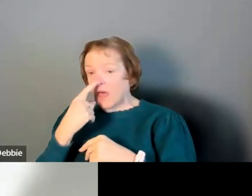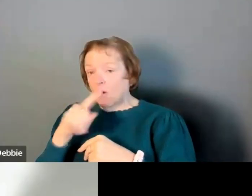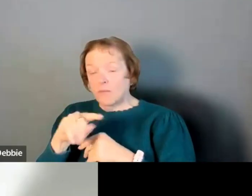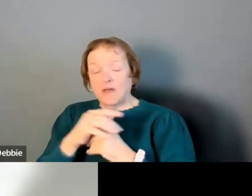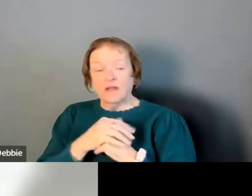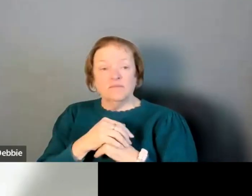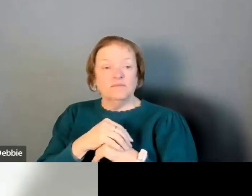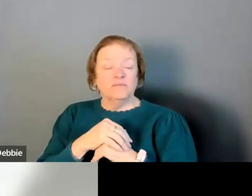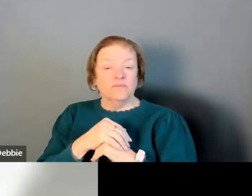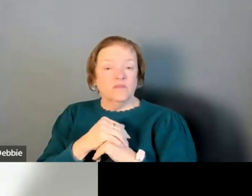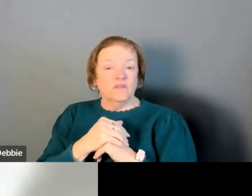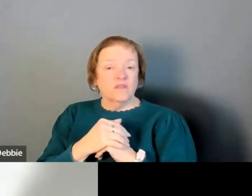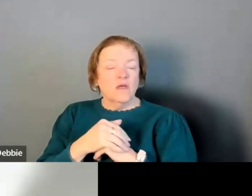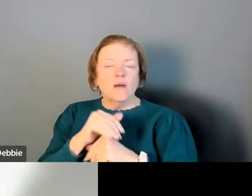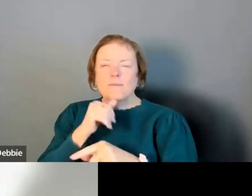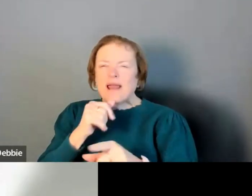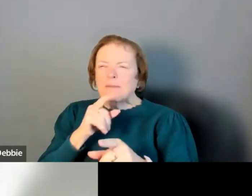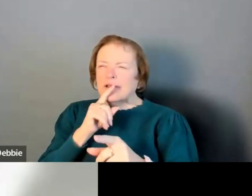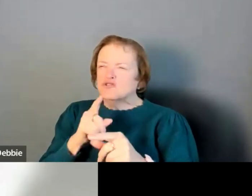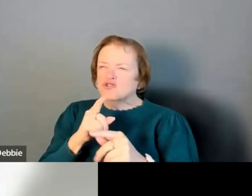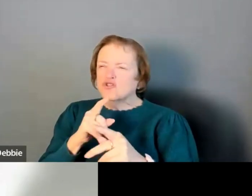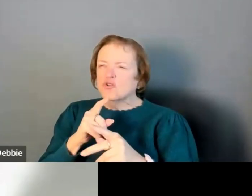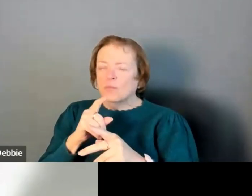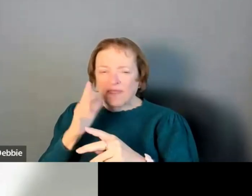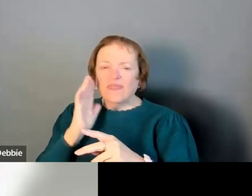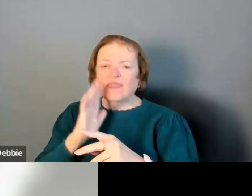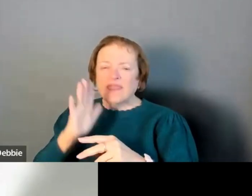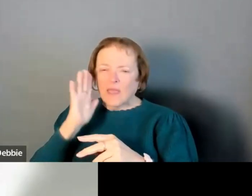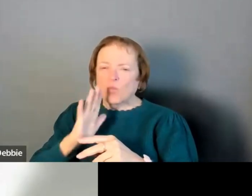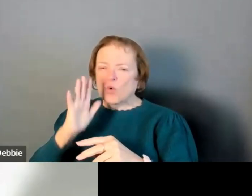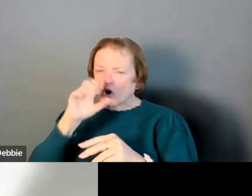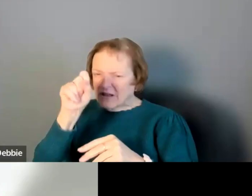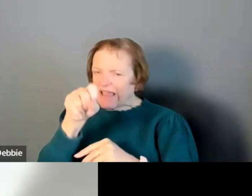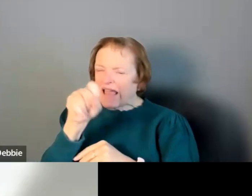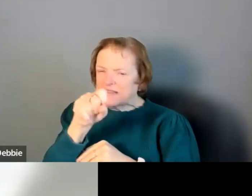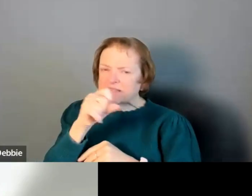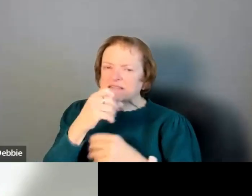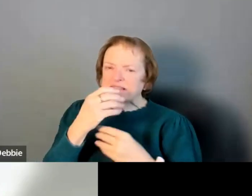But I am not sure, but they were. They were giving the installers out.